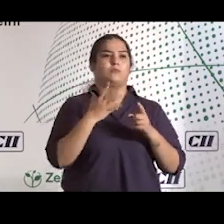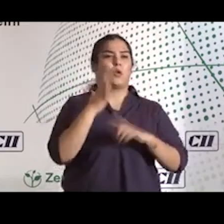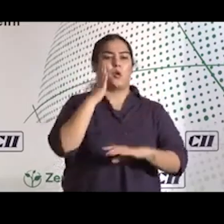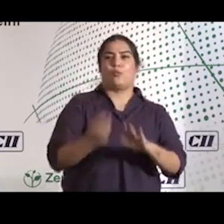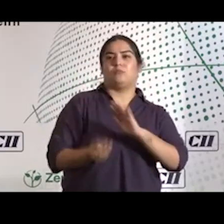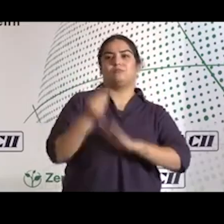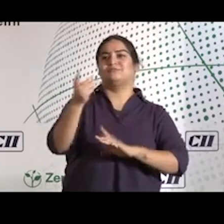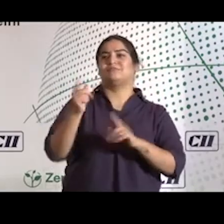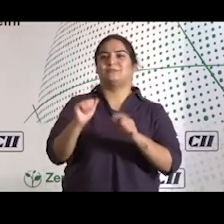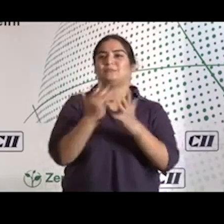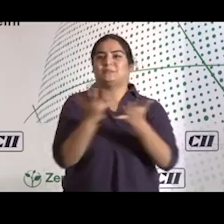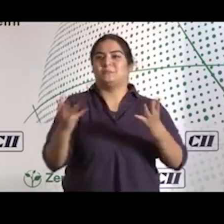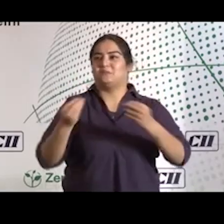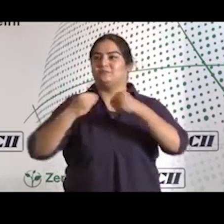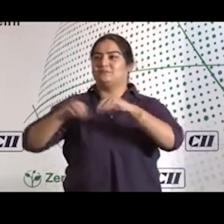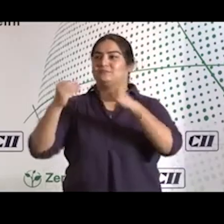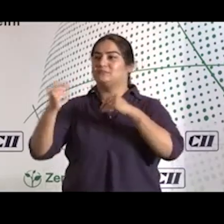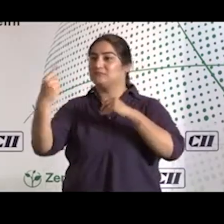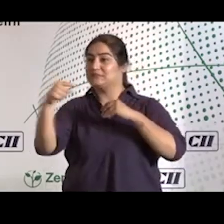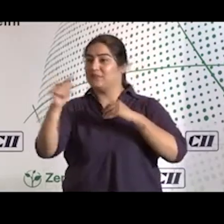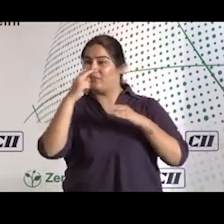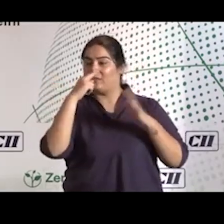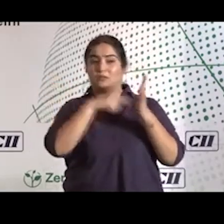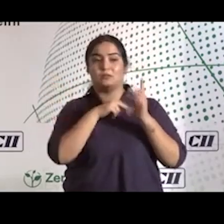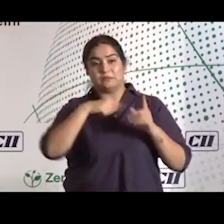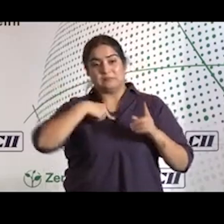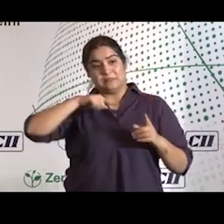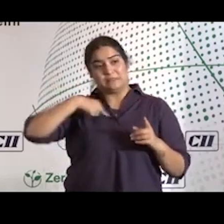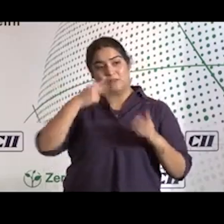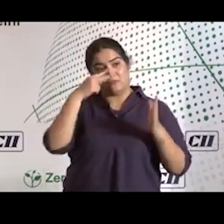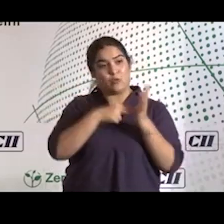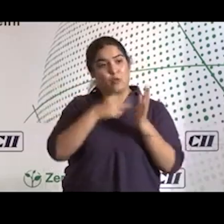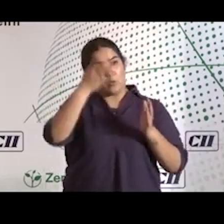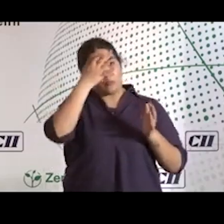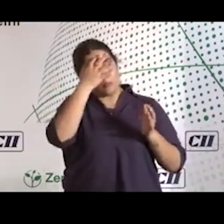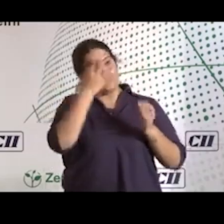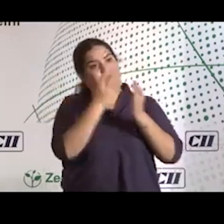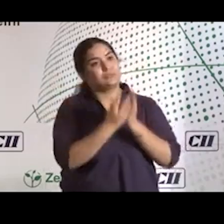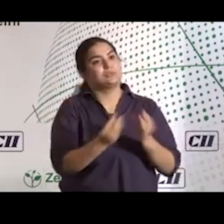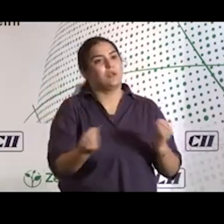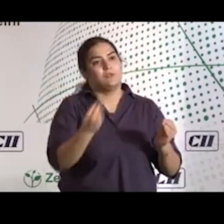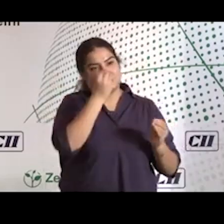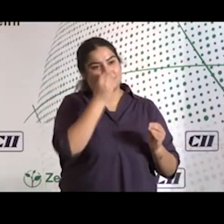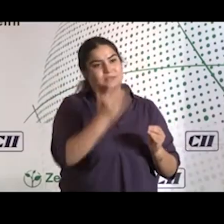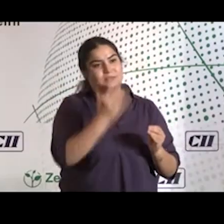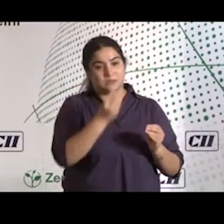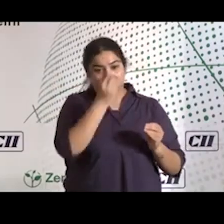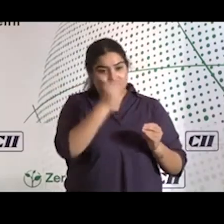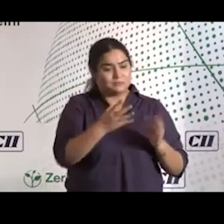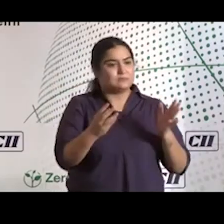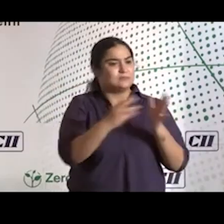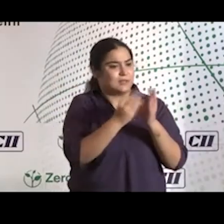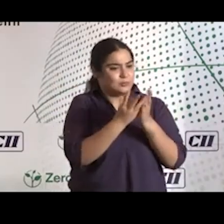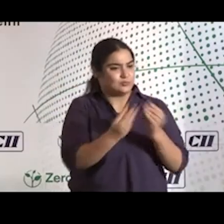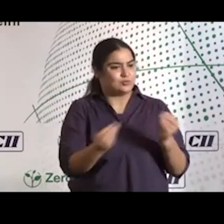and lot citing our good going as we are looking at solving those products. And if you kind of start looking at how do I